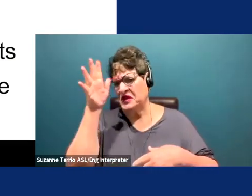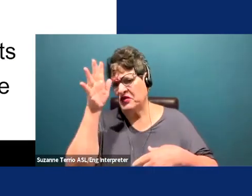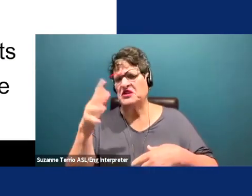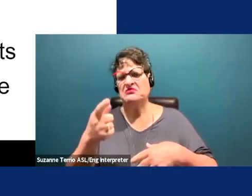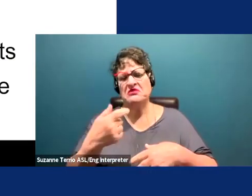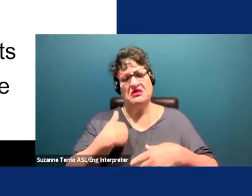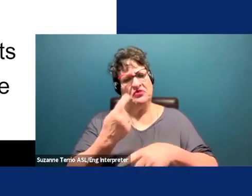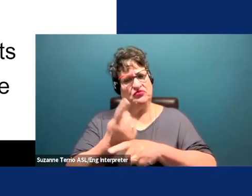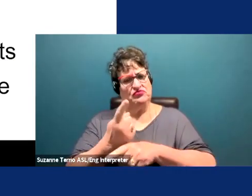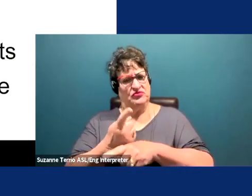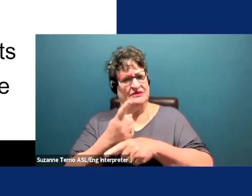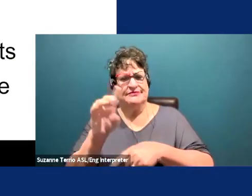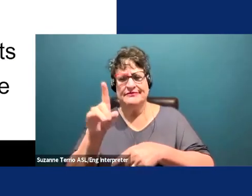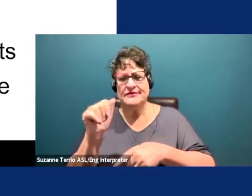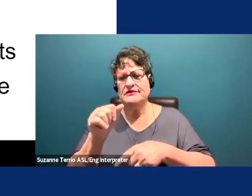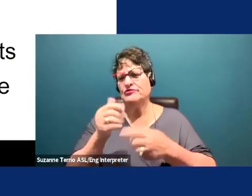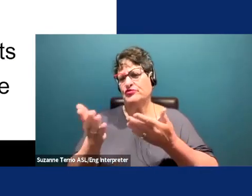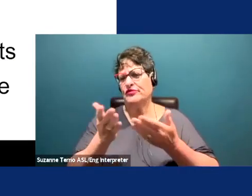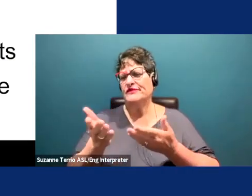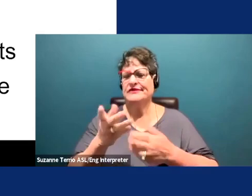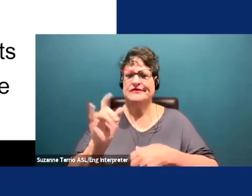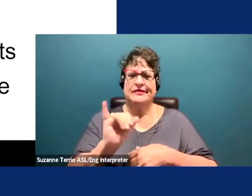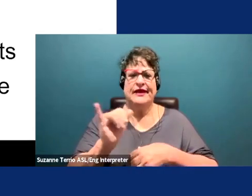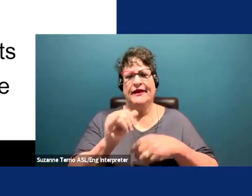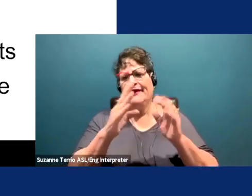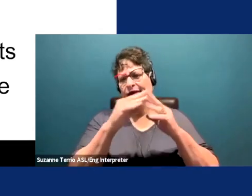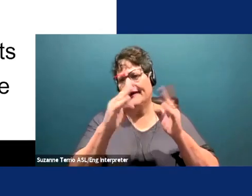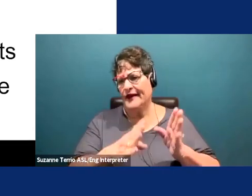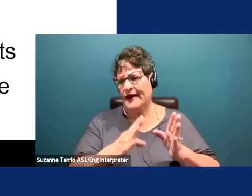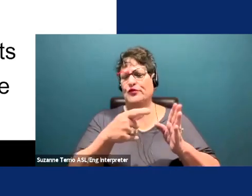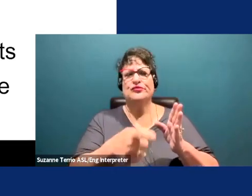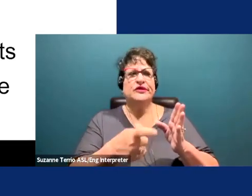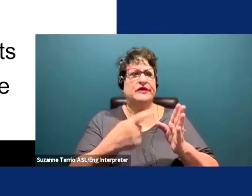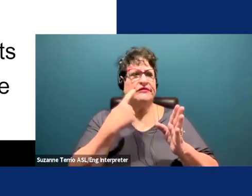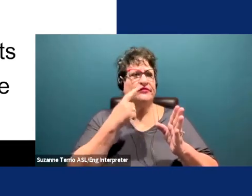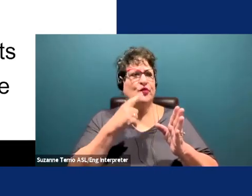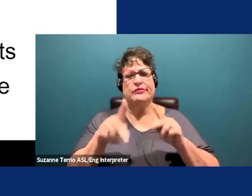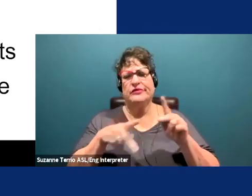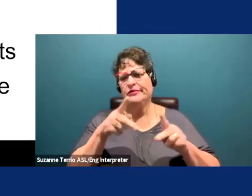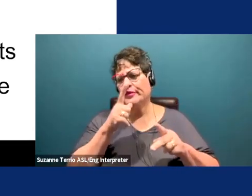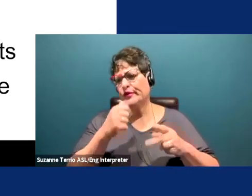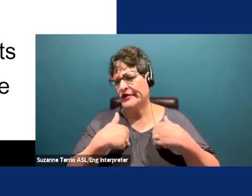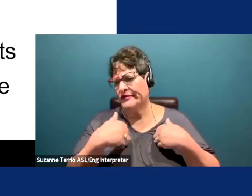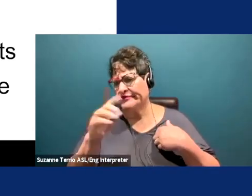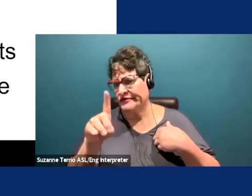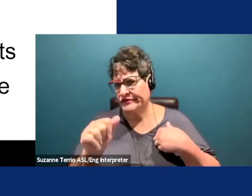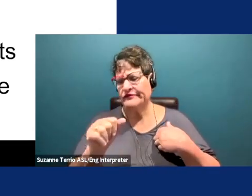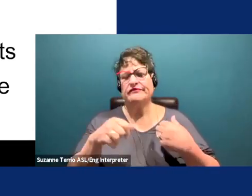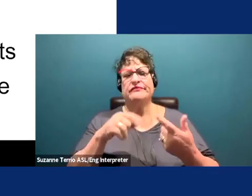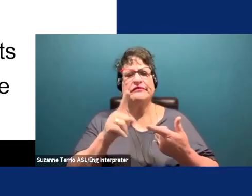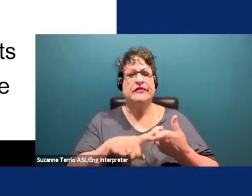as housing services for folks with disabilities. You can look at specific employment opportunities,